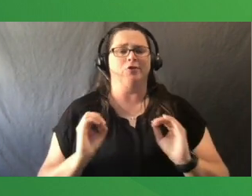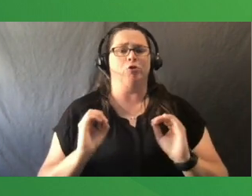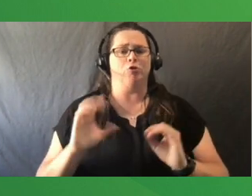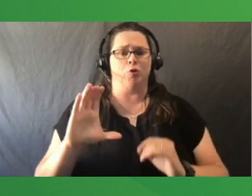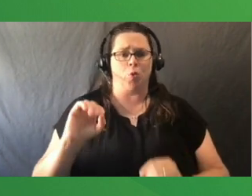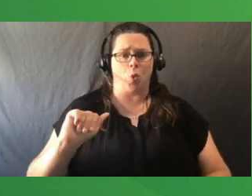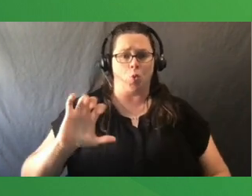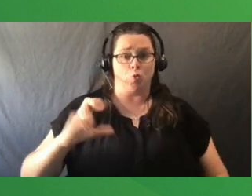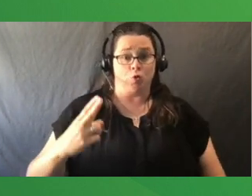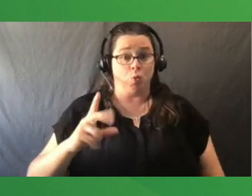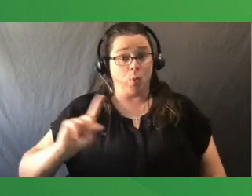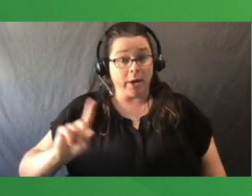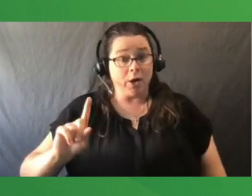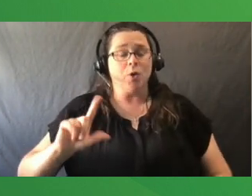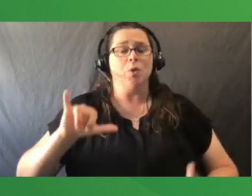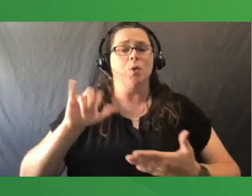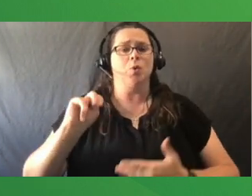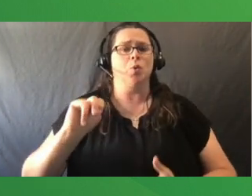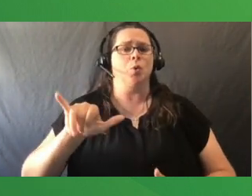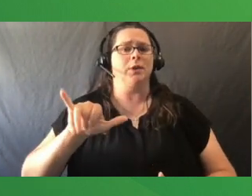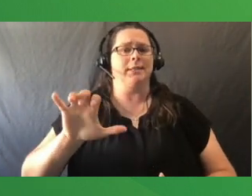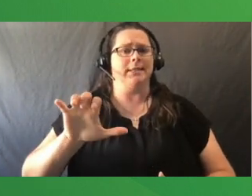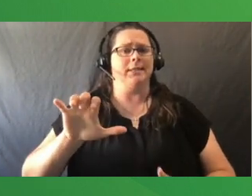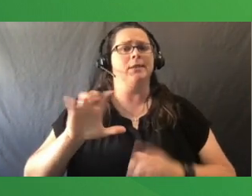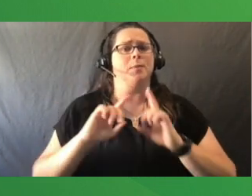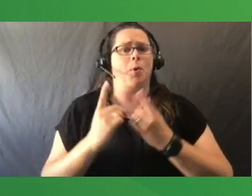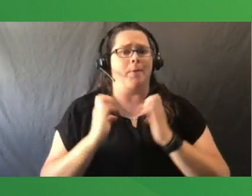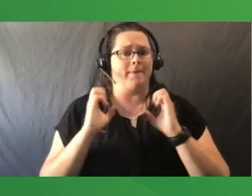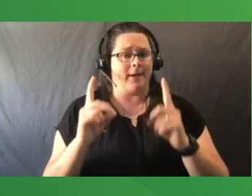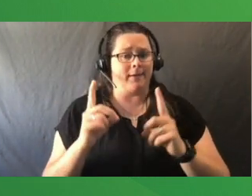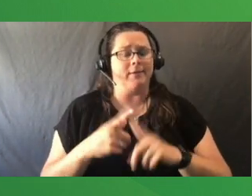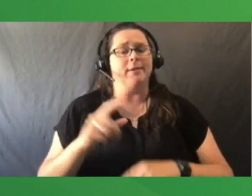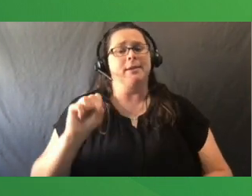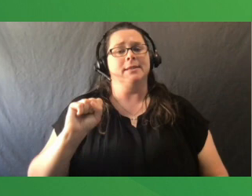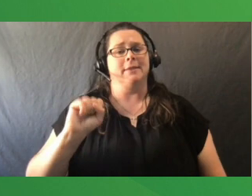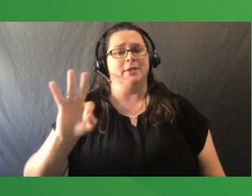Department of Education and the San Francisco Unified School District.